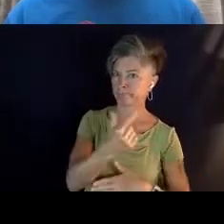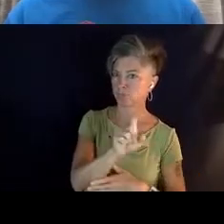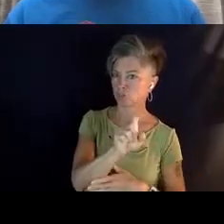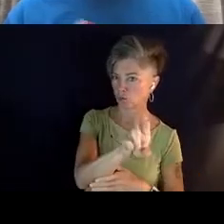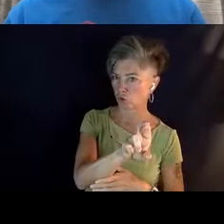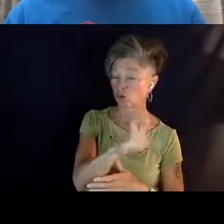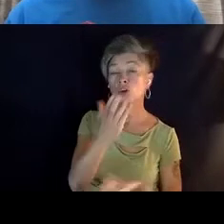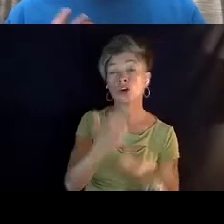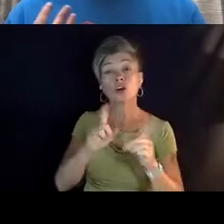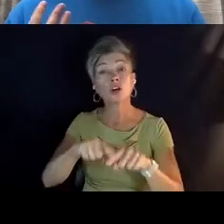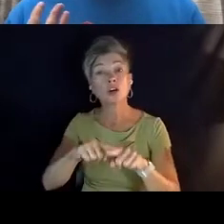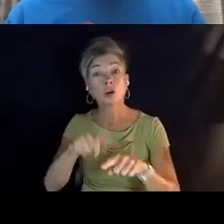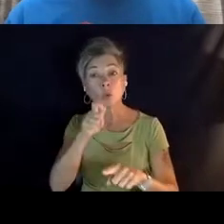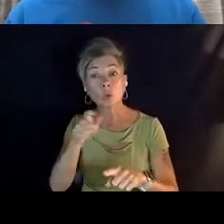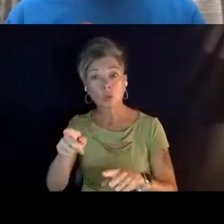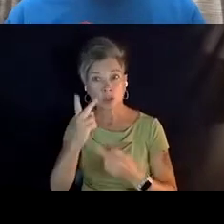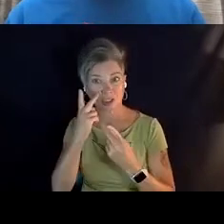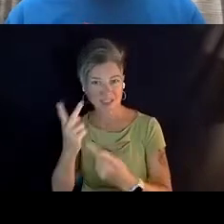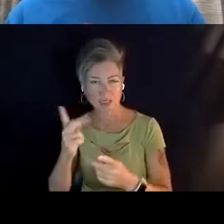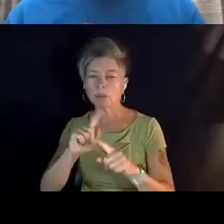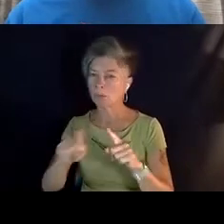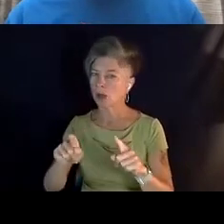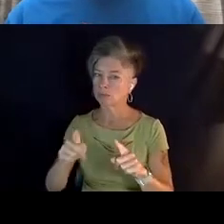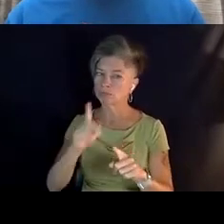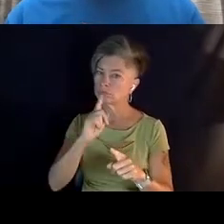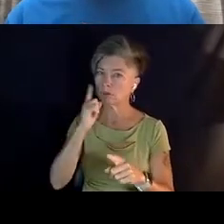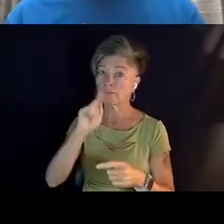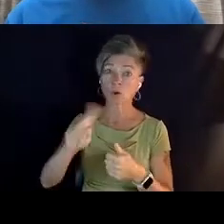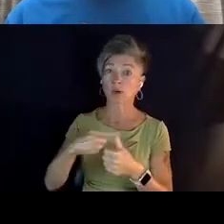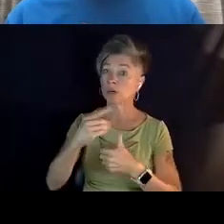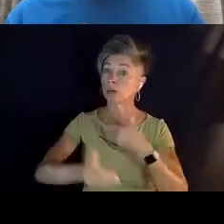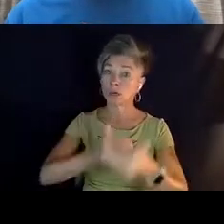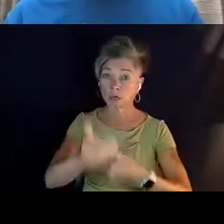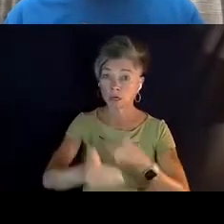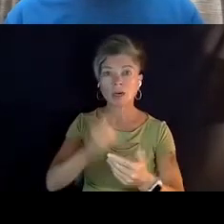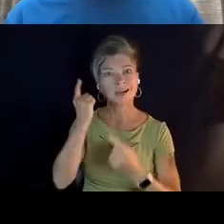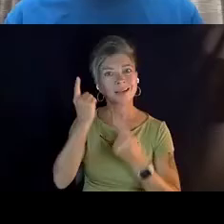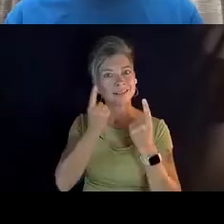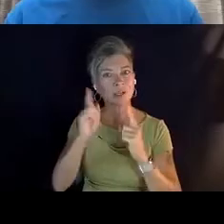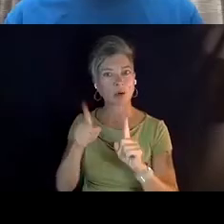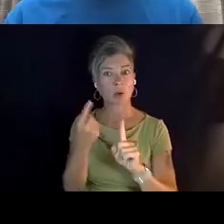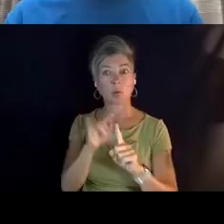but really to start that process of considering when that journey began for you